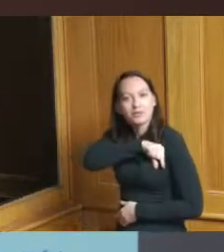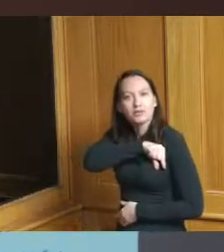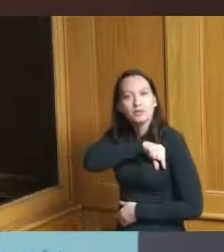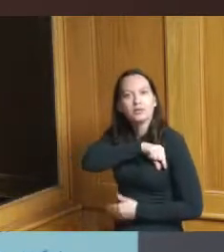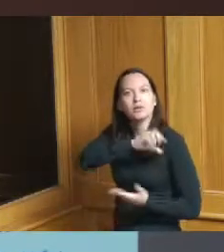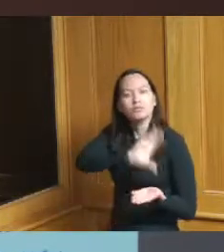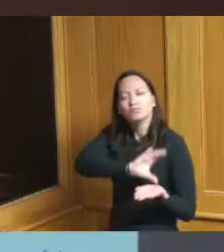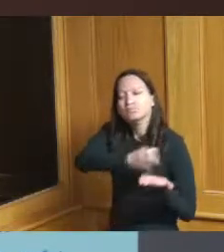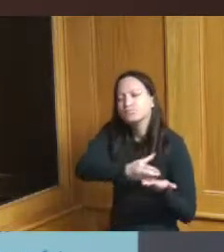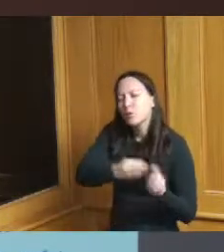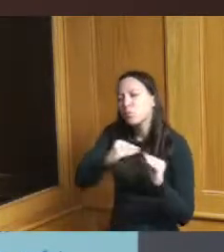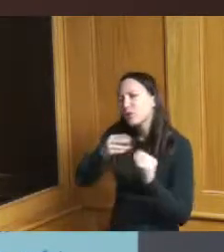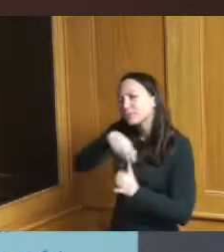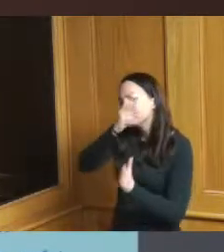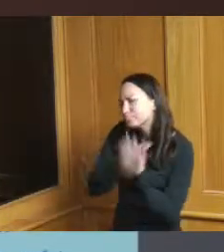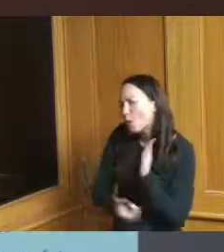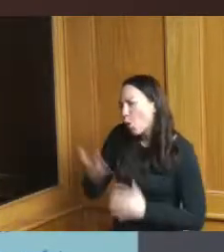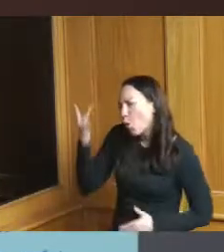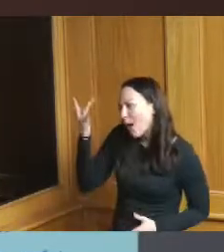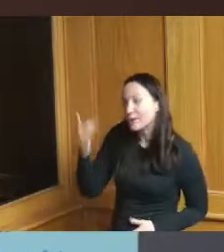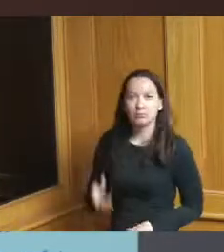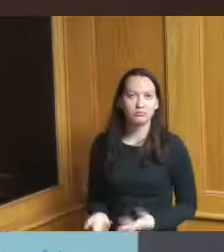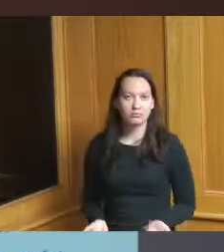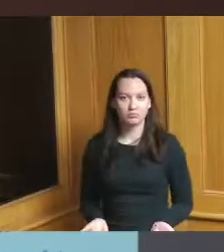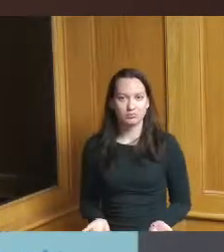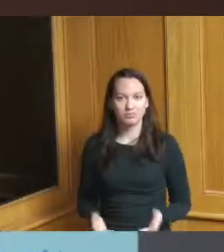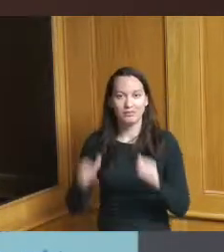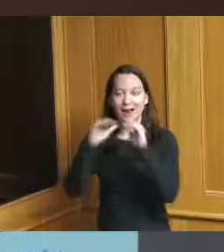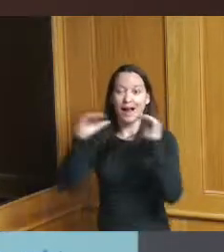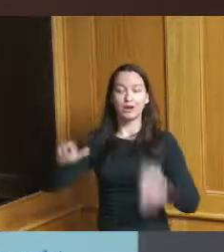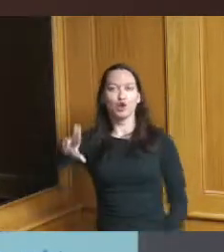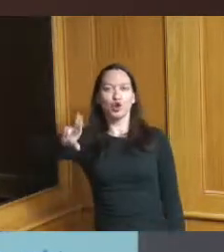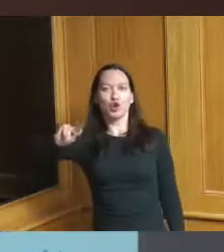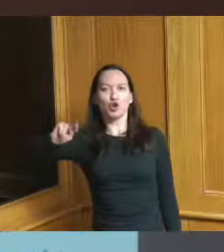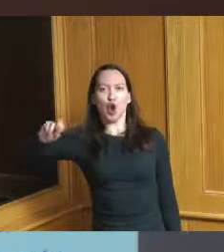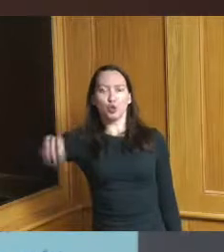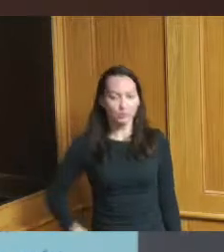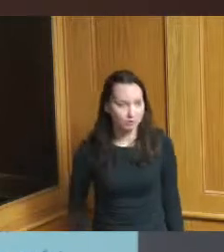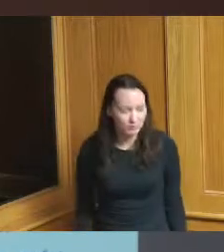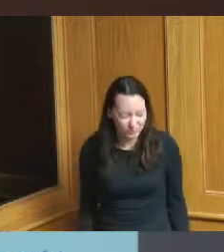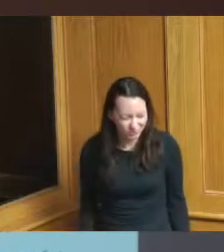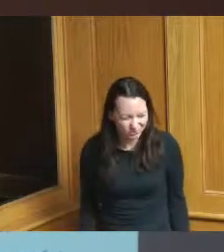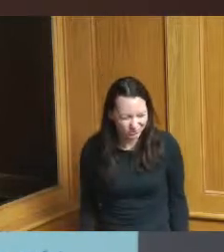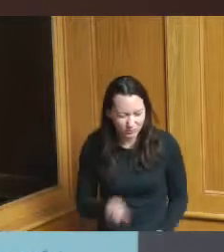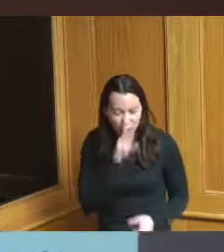a little deeper as to why not just you know high level why so I'm not sure it was big